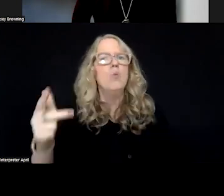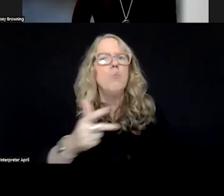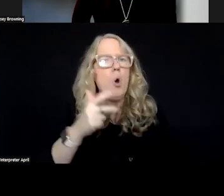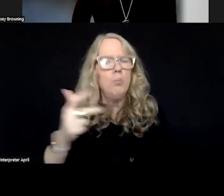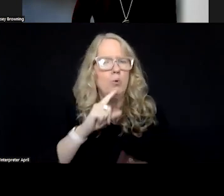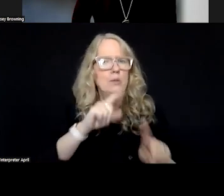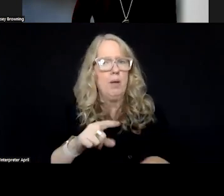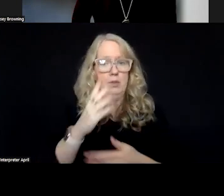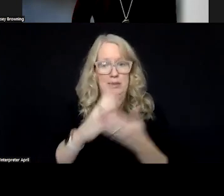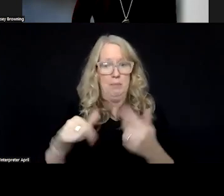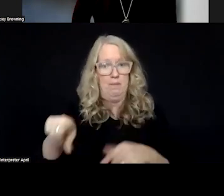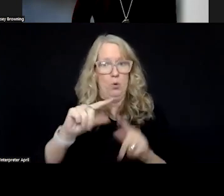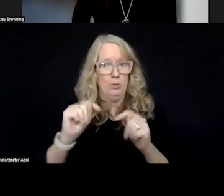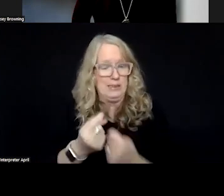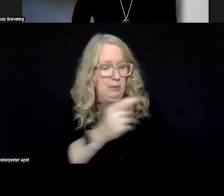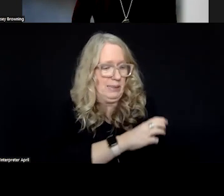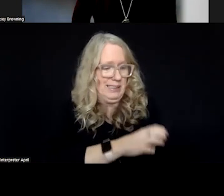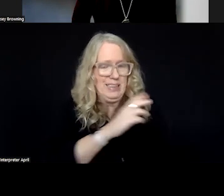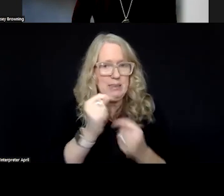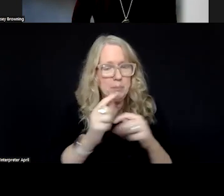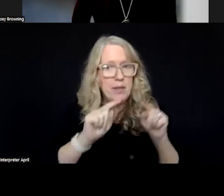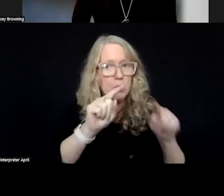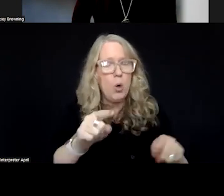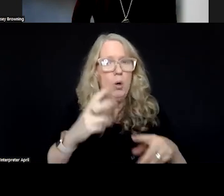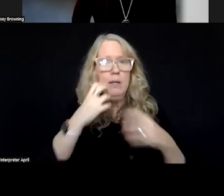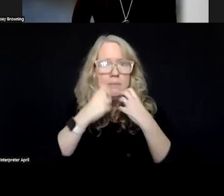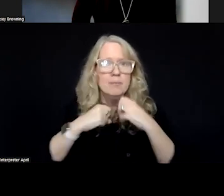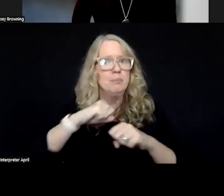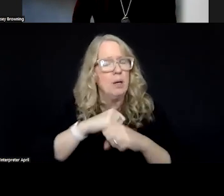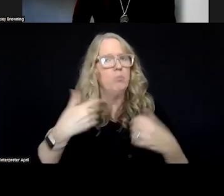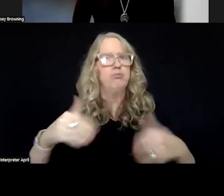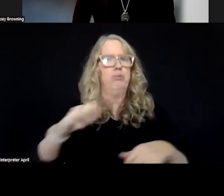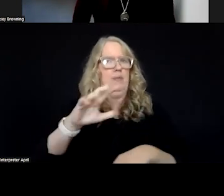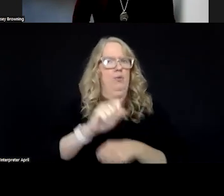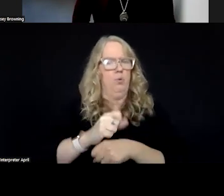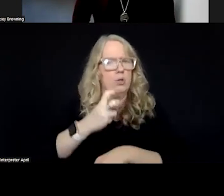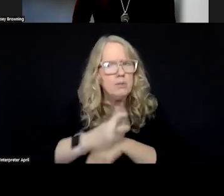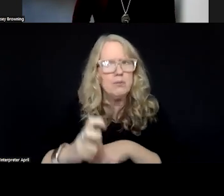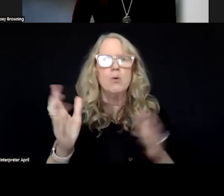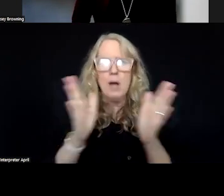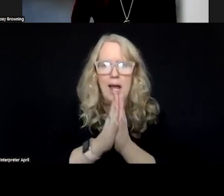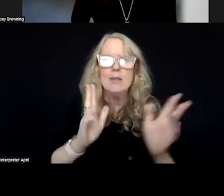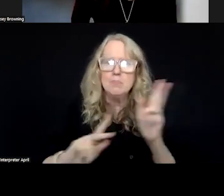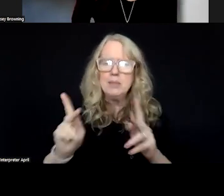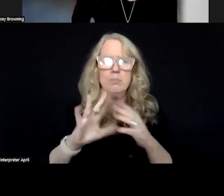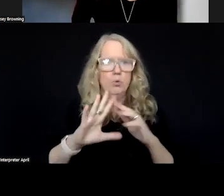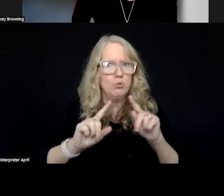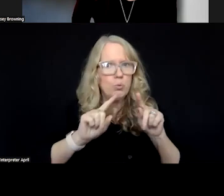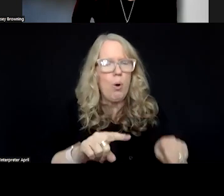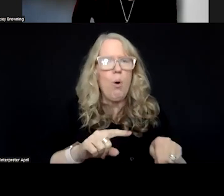THAT ARE GOING OUT ARE PROTECTED BECAUSE IT IS DIFFICULT WORK AND WE ARE ASKING PEOPLE TO GO ON OUT RAPIDLY AND GO OUT IN DIFFERENT